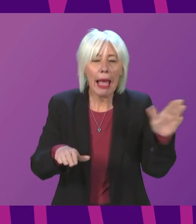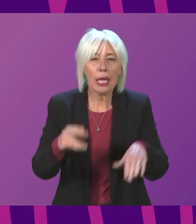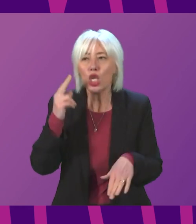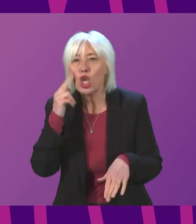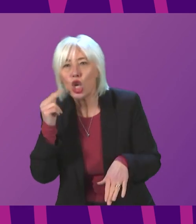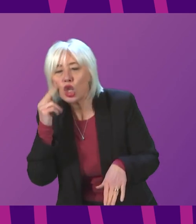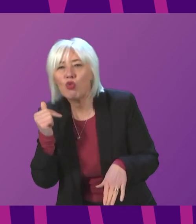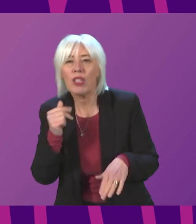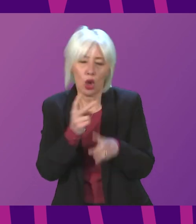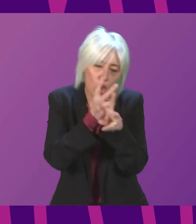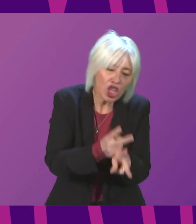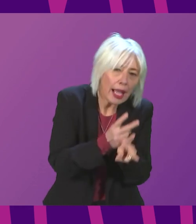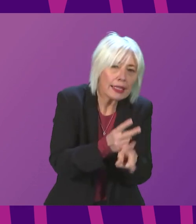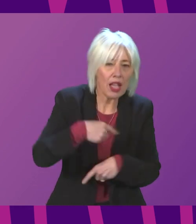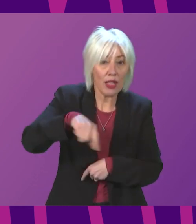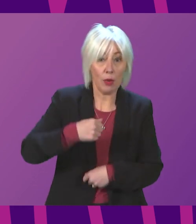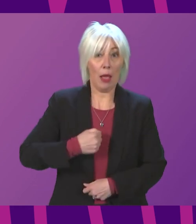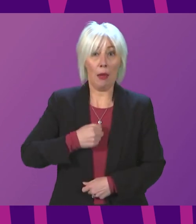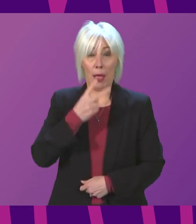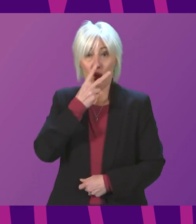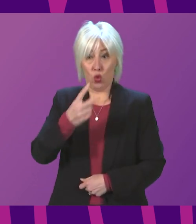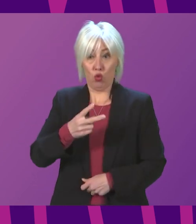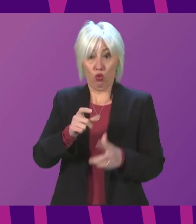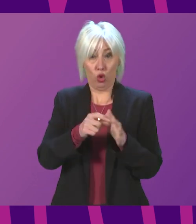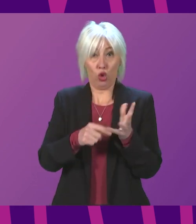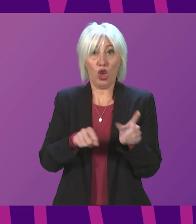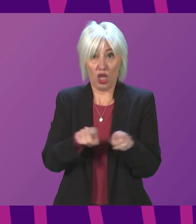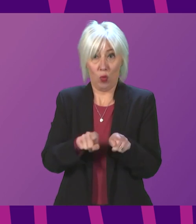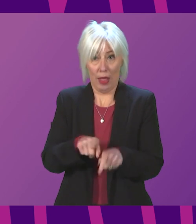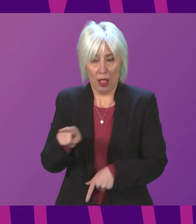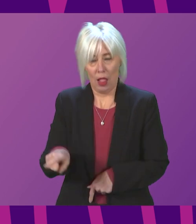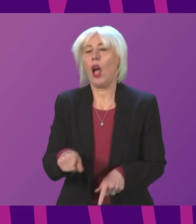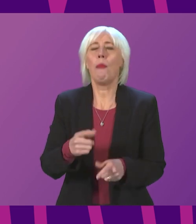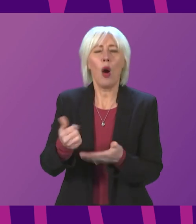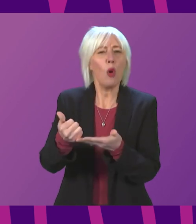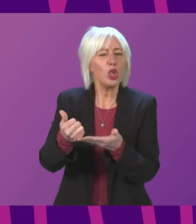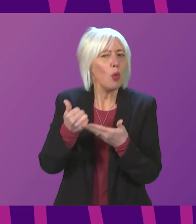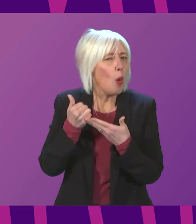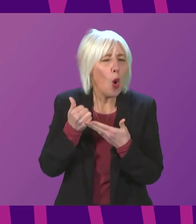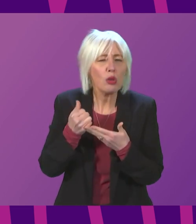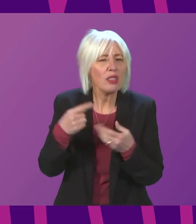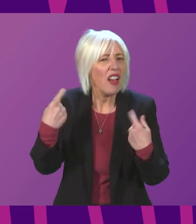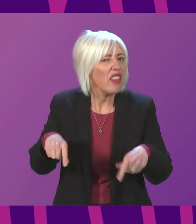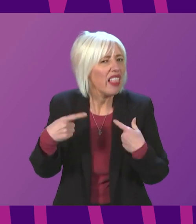this week, will the First Minister advise what support is being made available to private